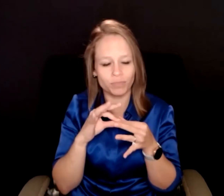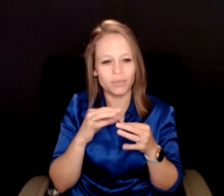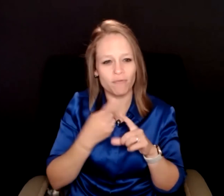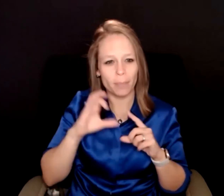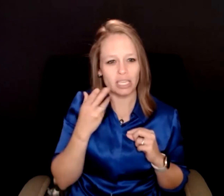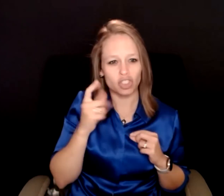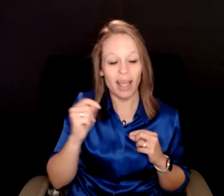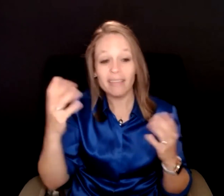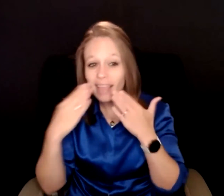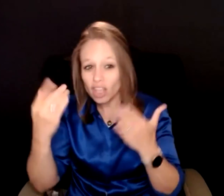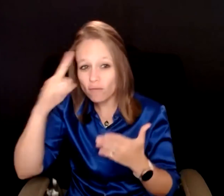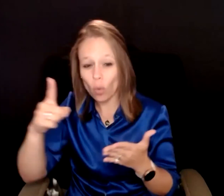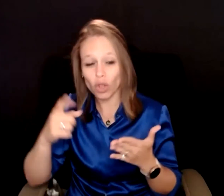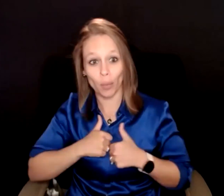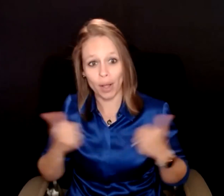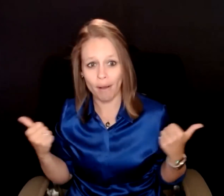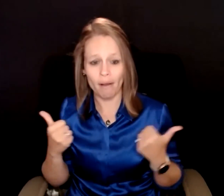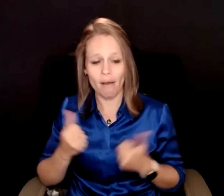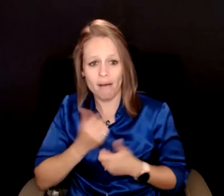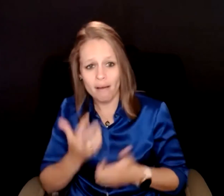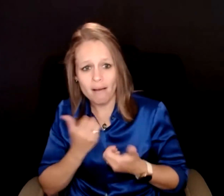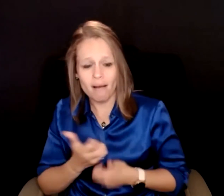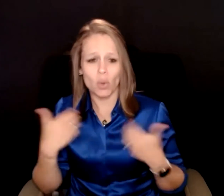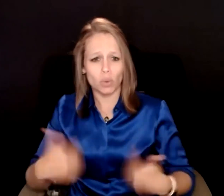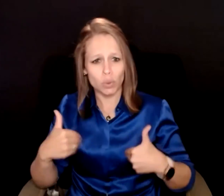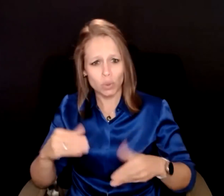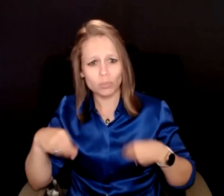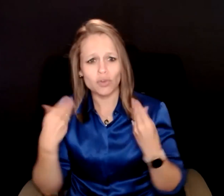With such quality and such insight to this webinar. Thank you for that.